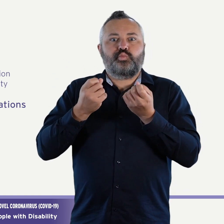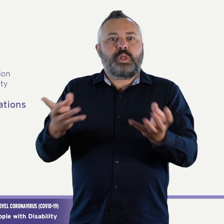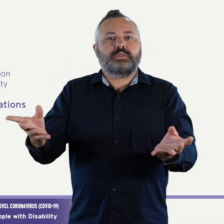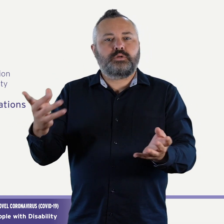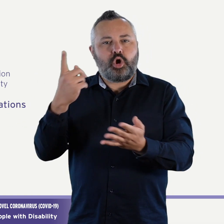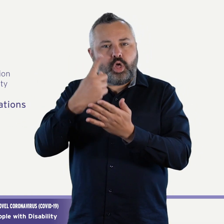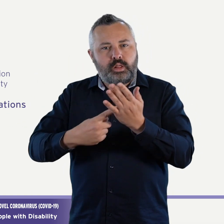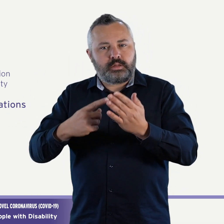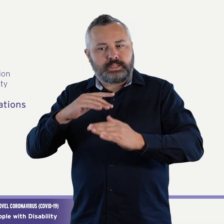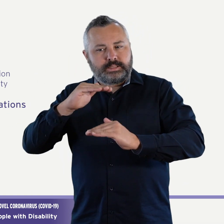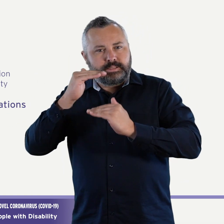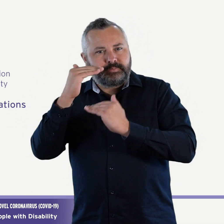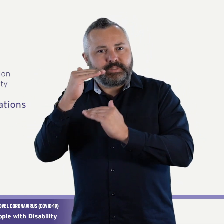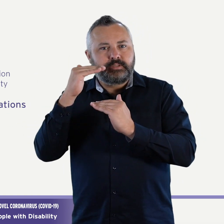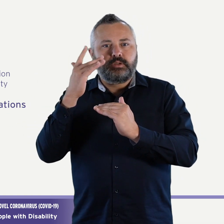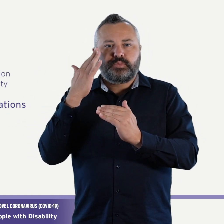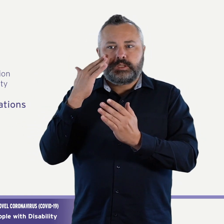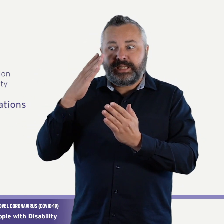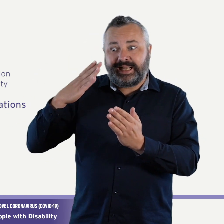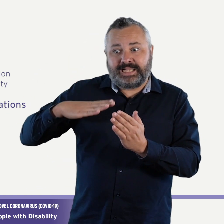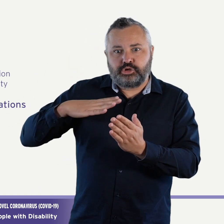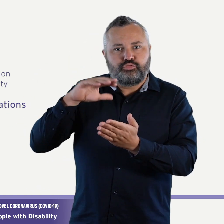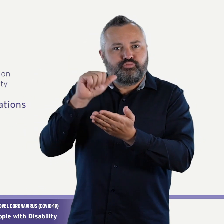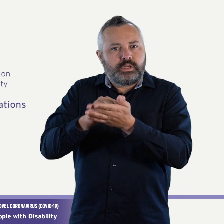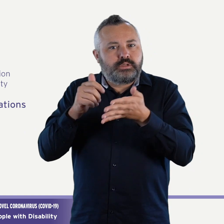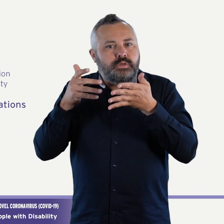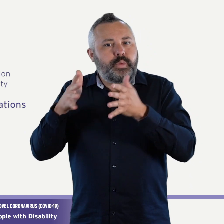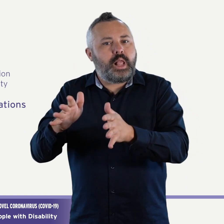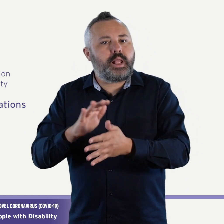and about appropriate use in healthcare and support settings.